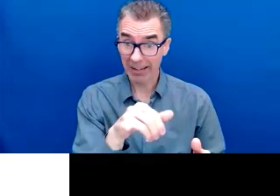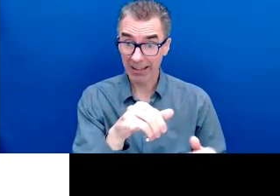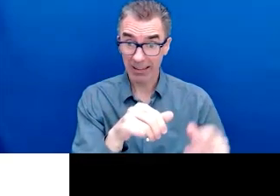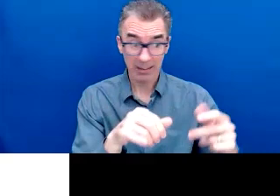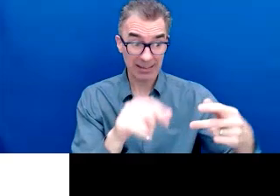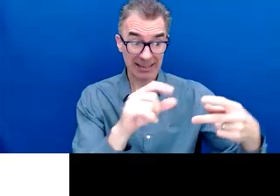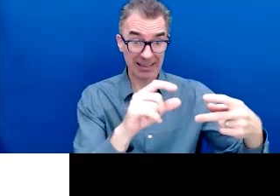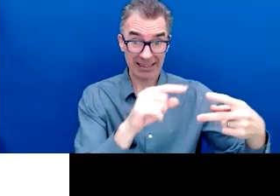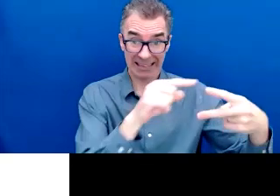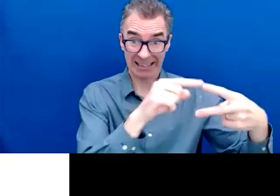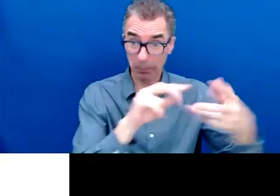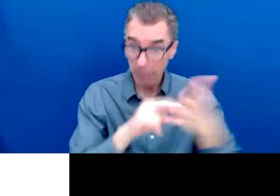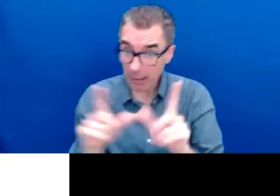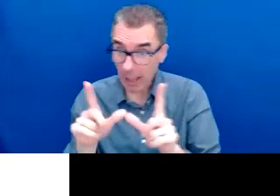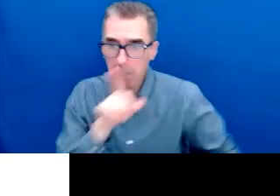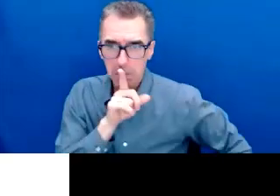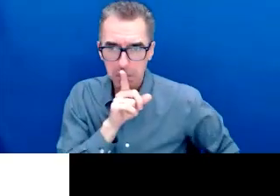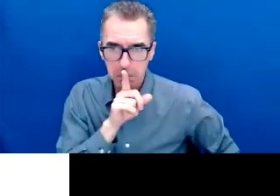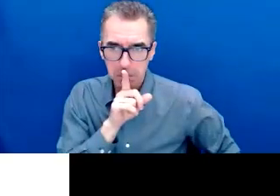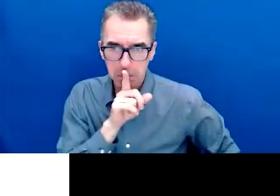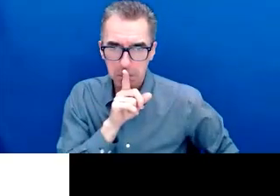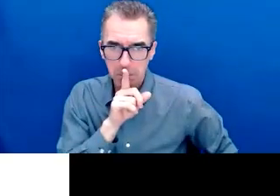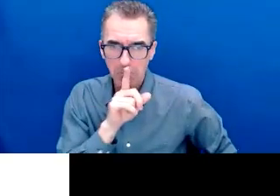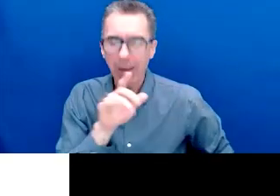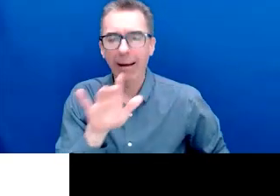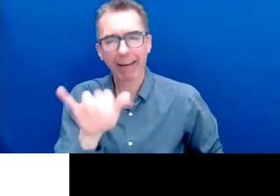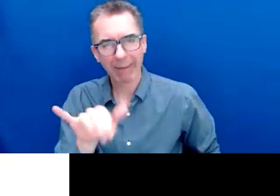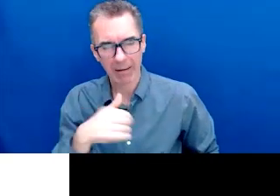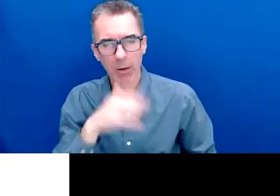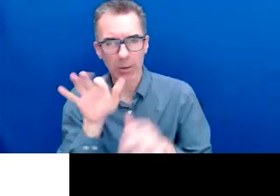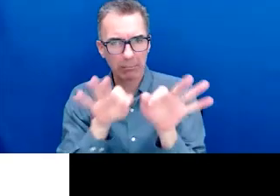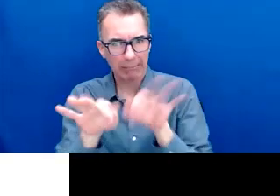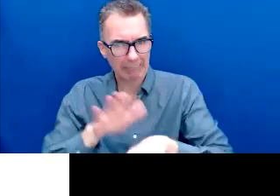And so I'm going to get into a little bit of a distinction there in just a couple slides here.